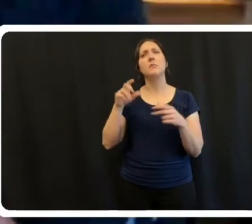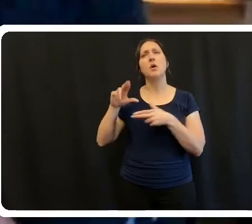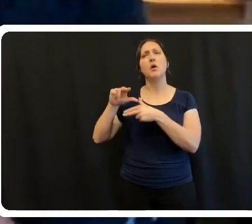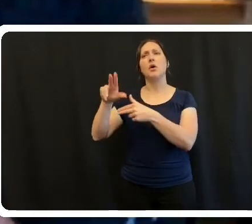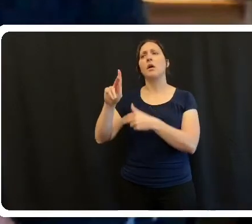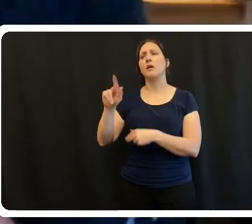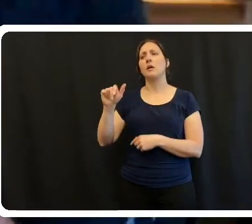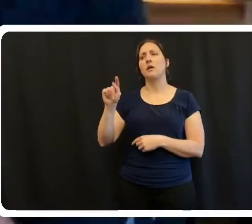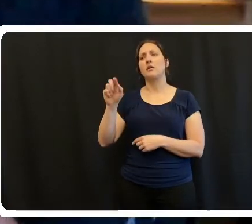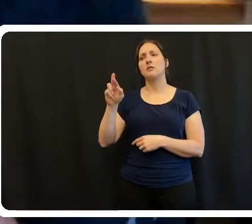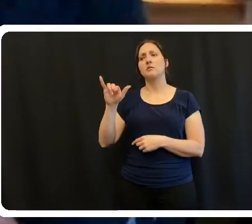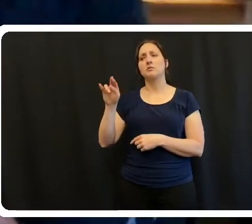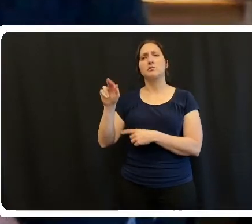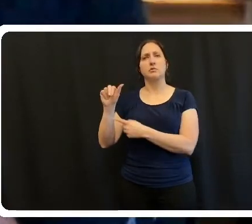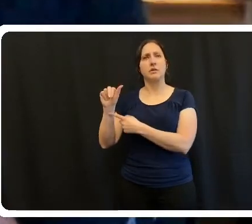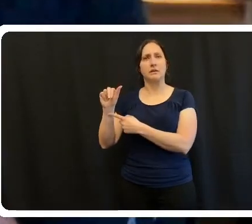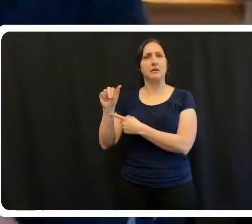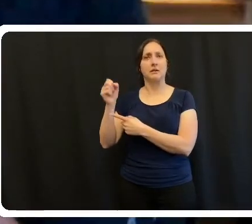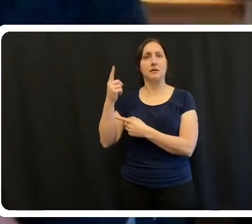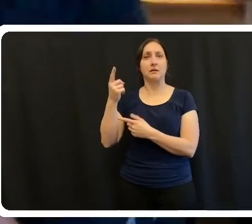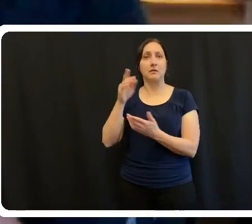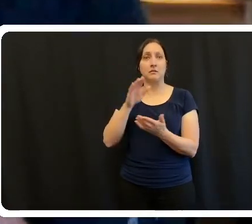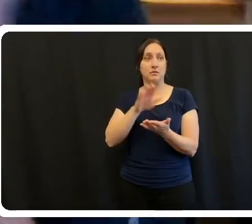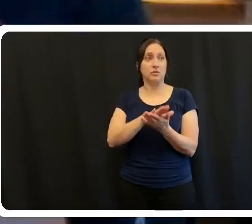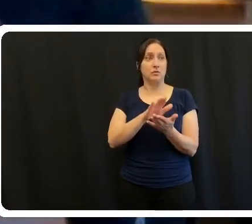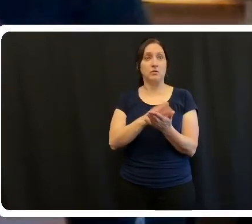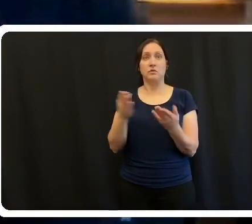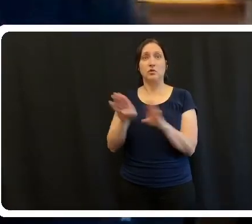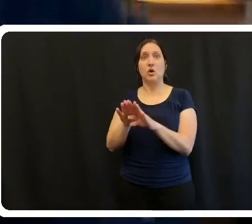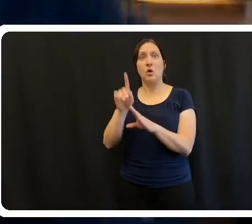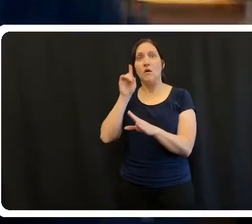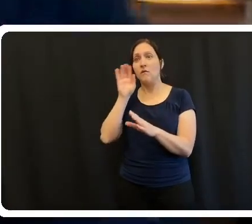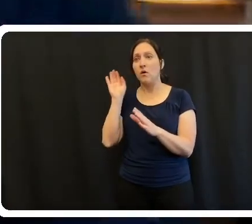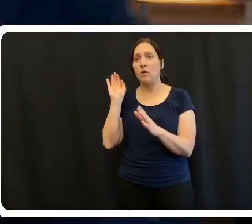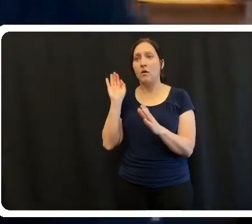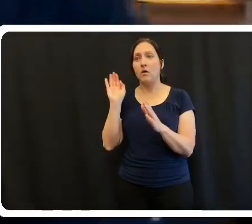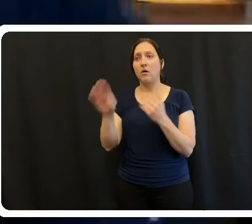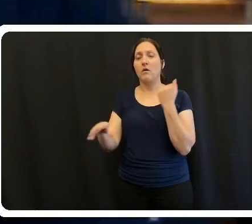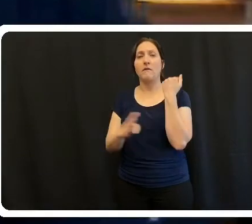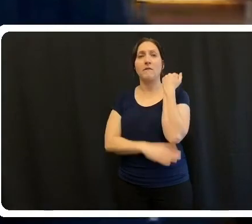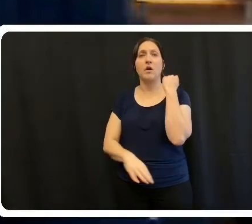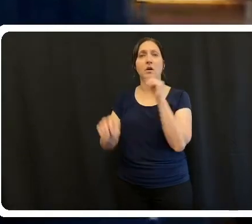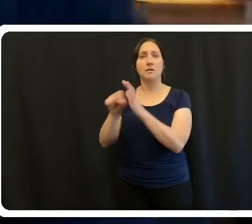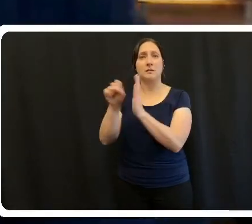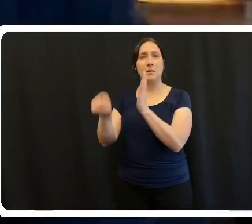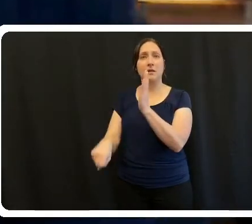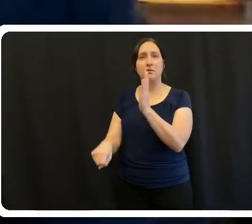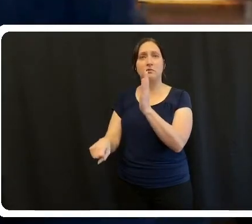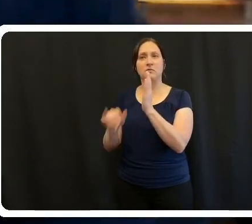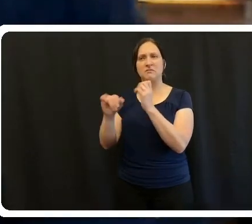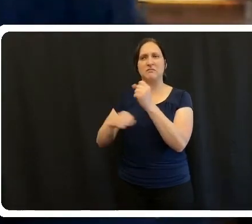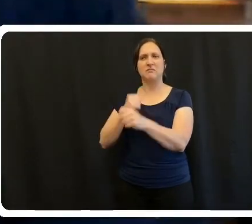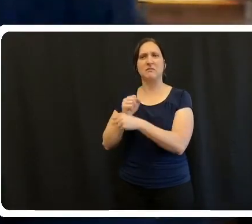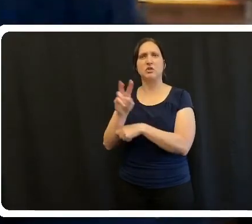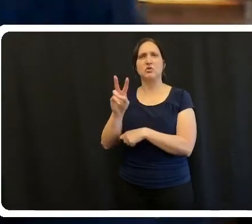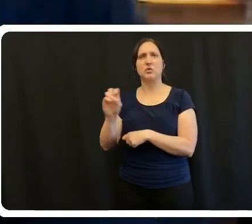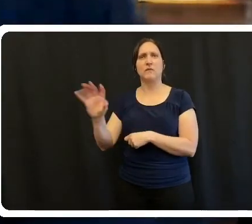New Orleans had to close their schools for the entirety of the fall semester in 2005. Those students went to Baton Rouge.